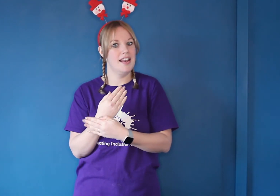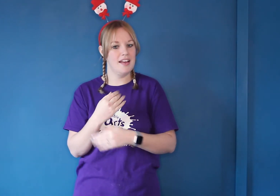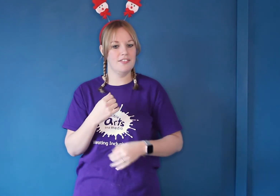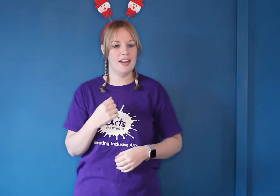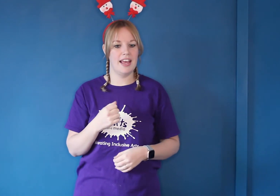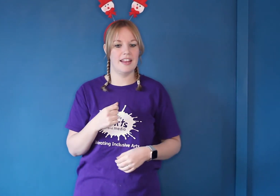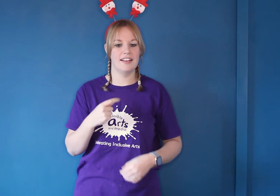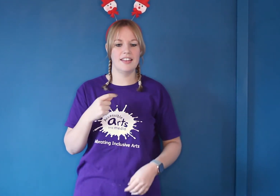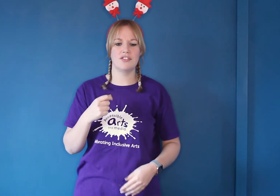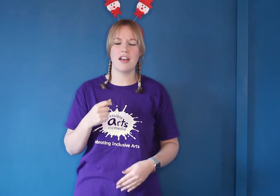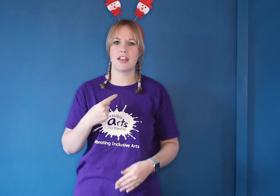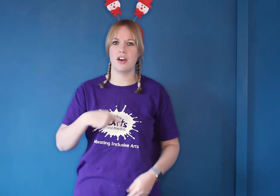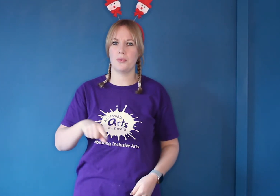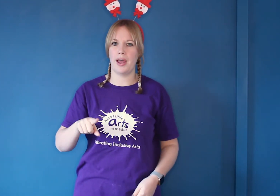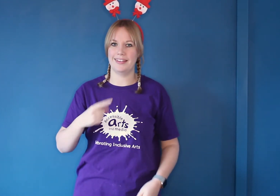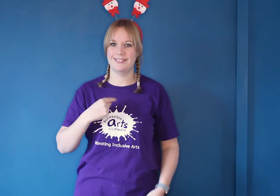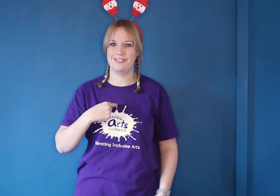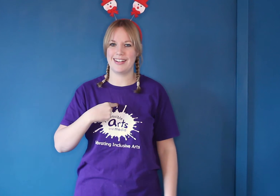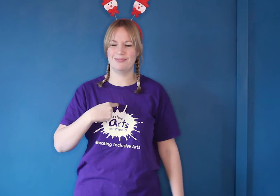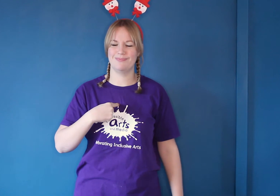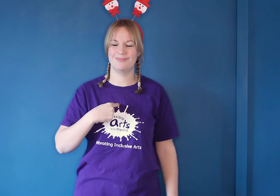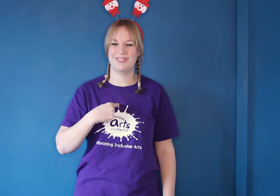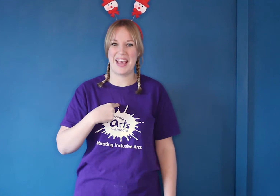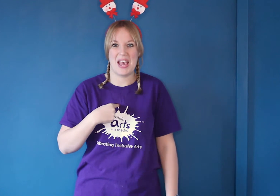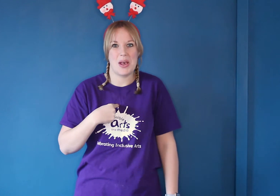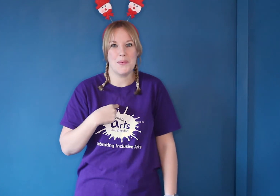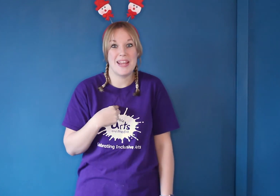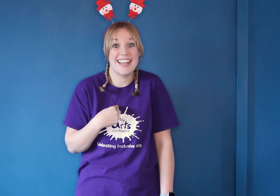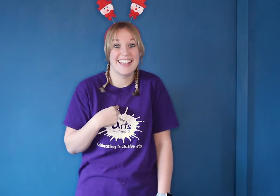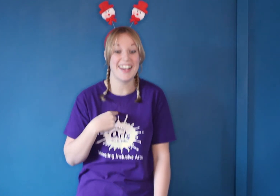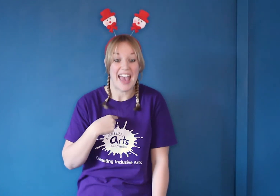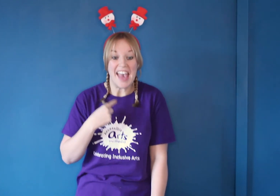Lovely. Let’s try gone away. Ready, here we go.